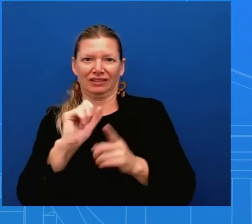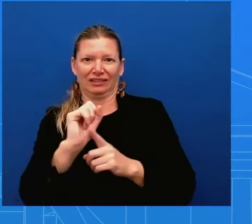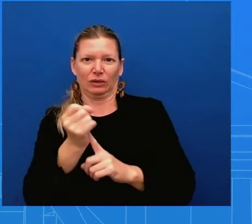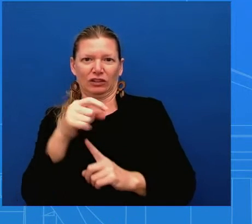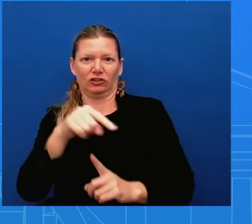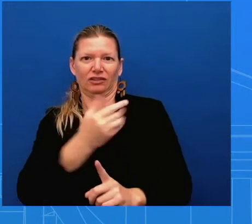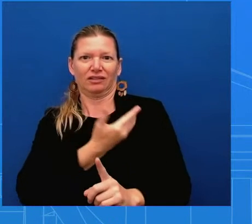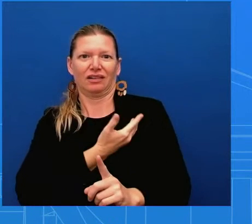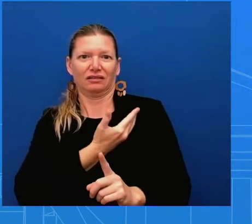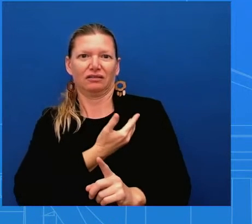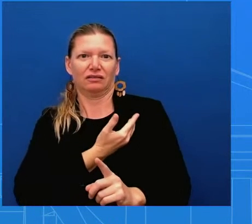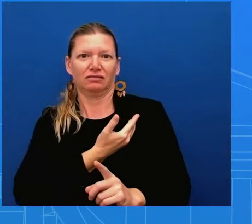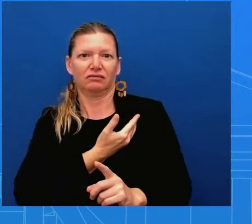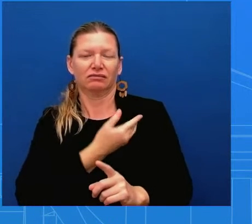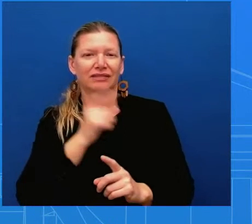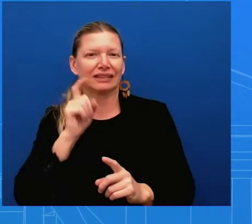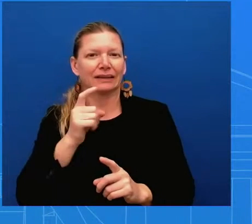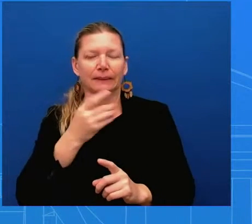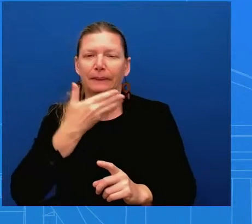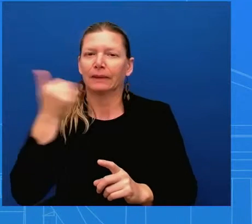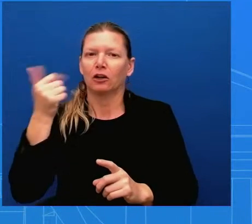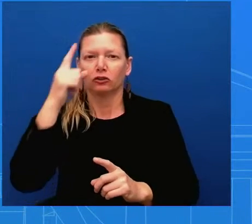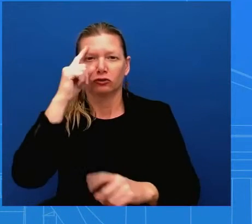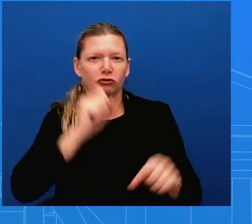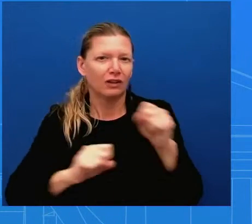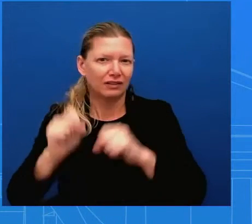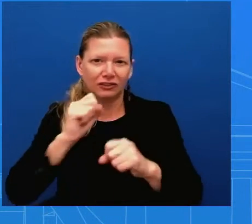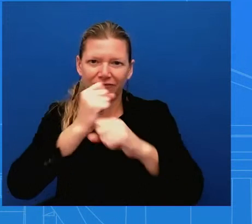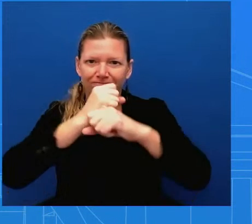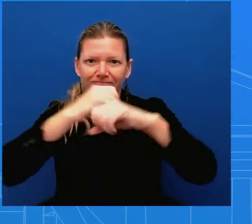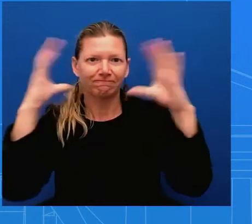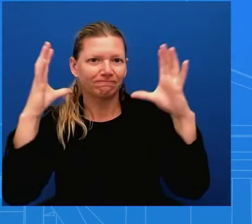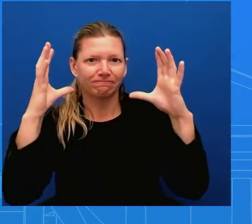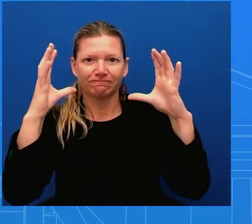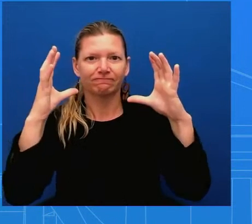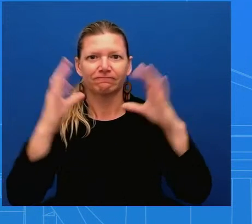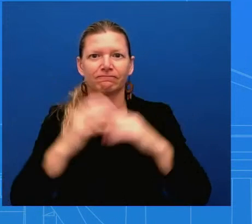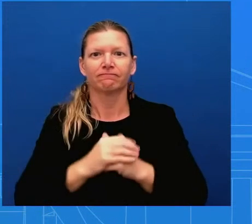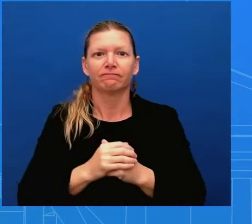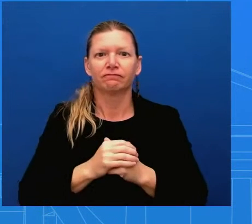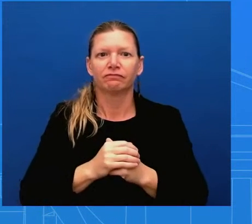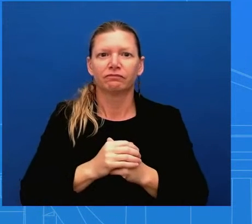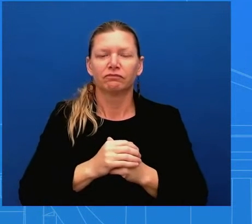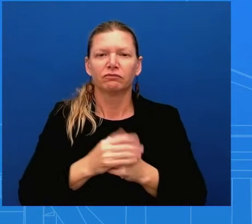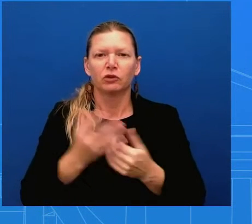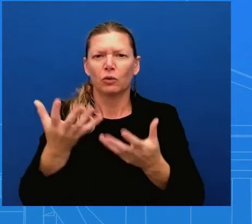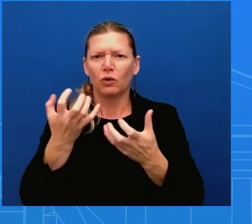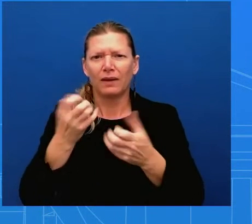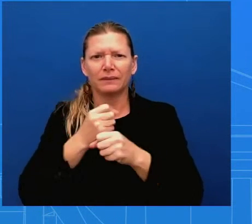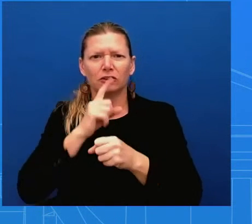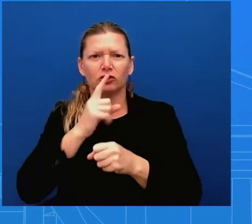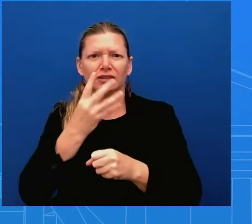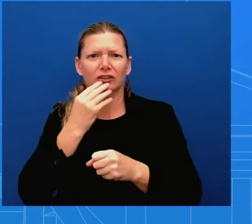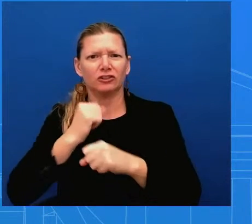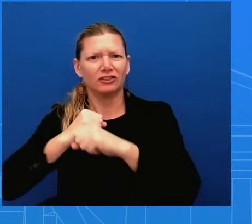flanked by strong regional partners, presenting a powerful front to deter aggression and uphold regional stability.